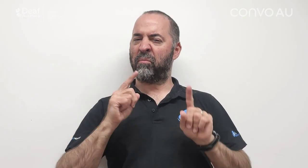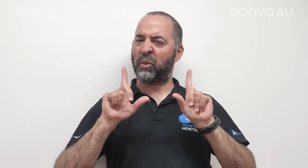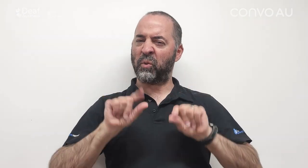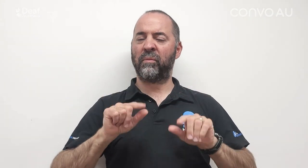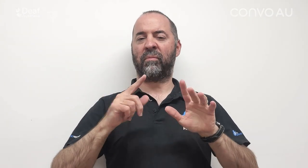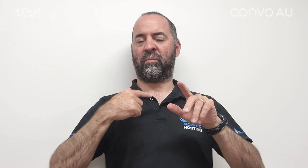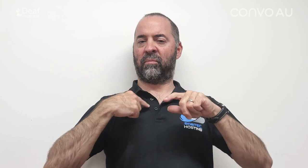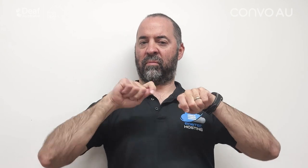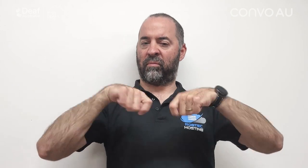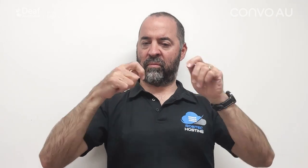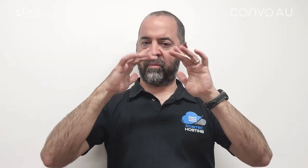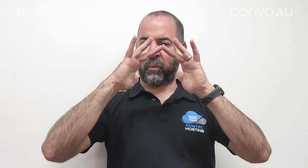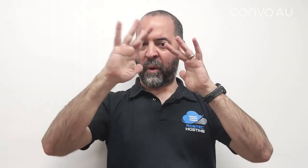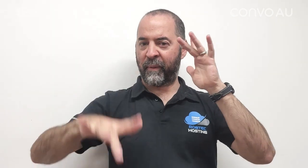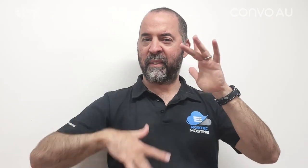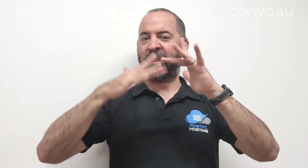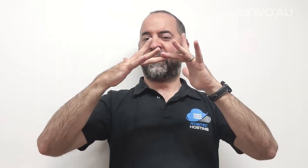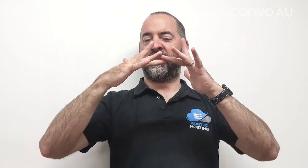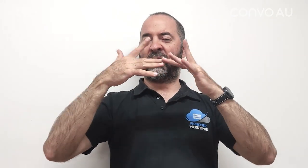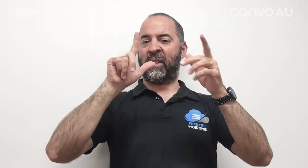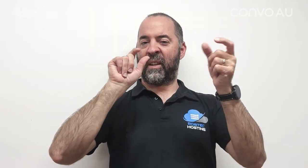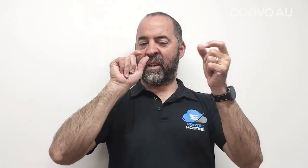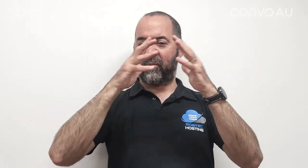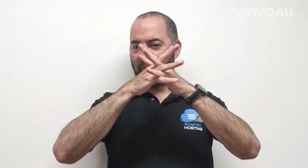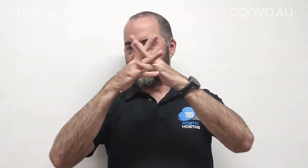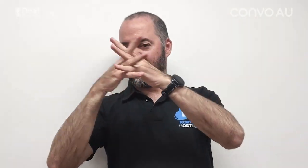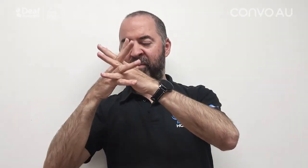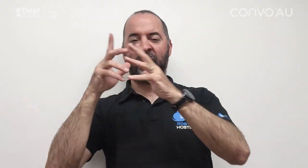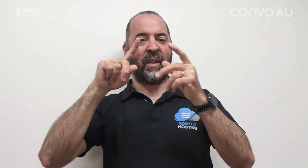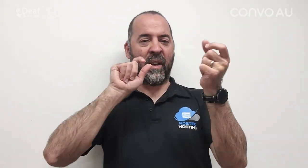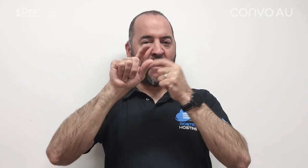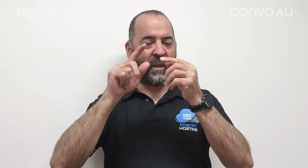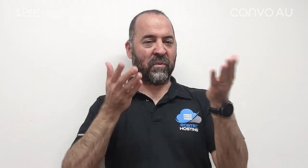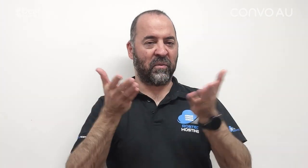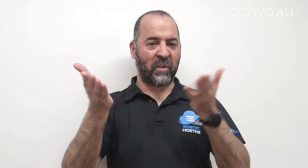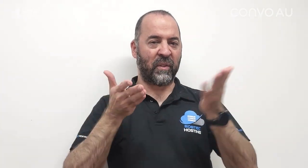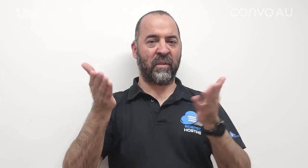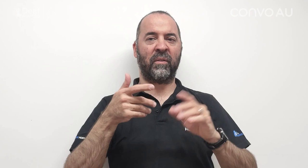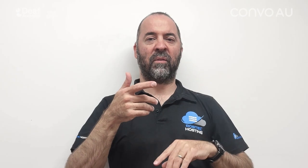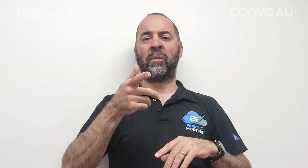We provide website and email services.